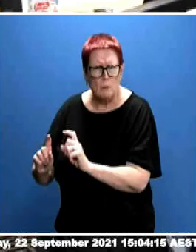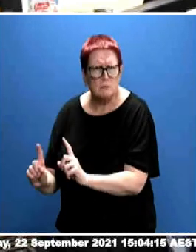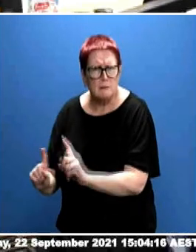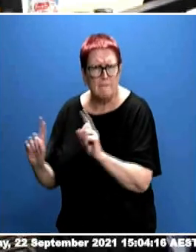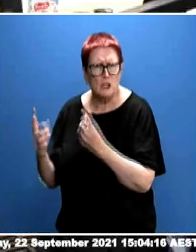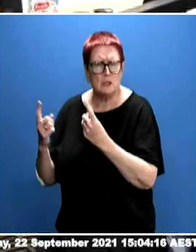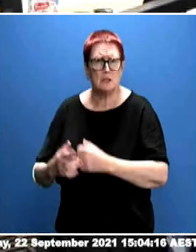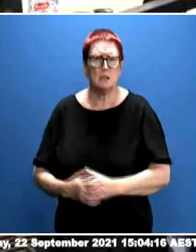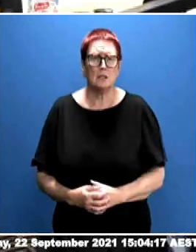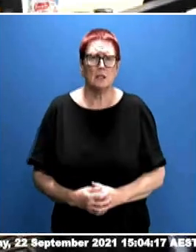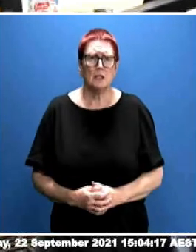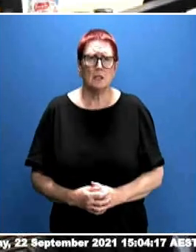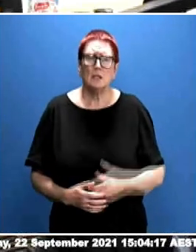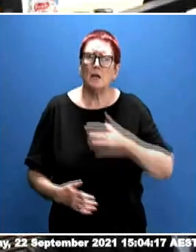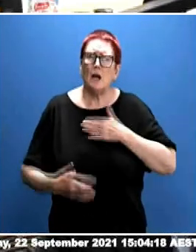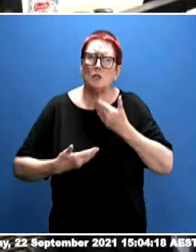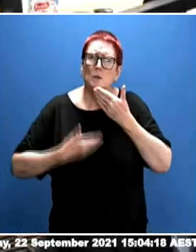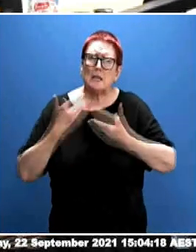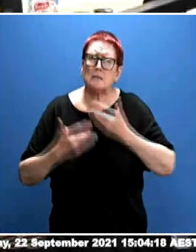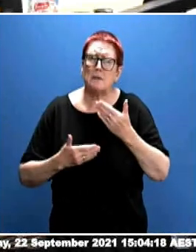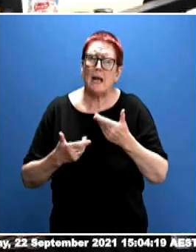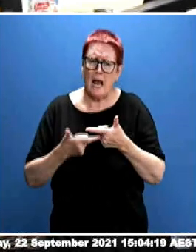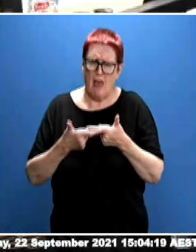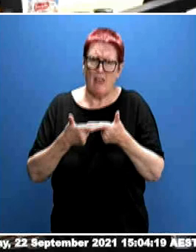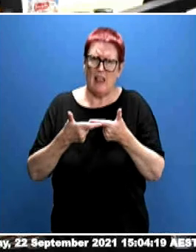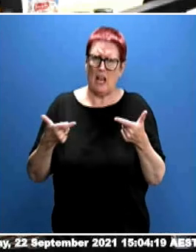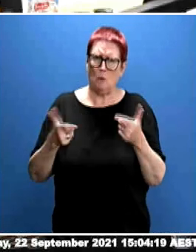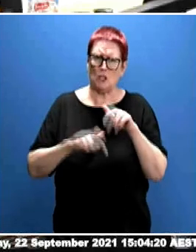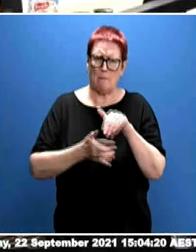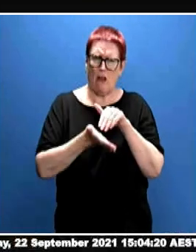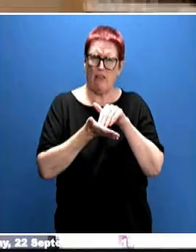Can I just explain the language of "therapeutic" that we use to